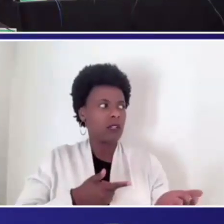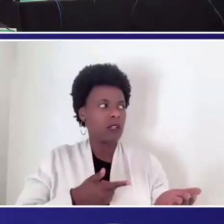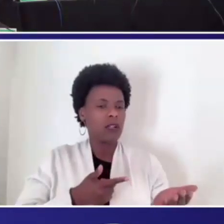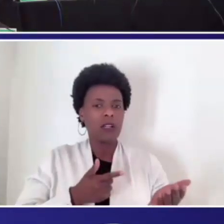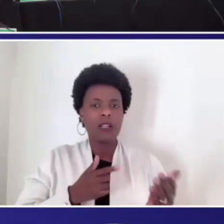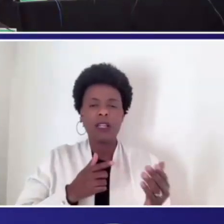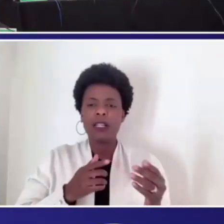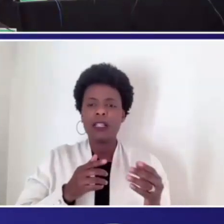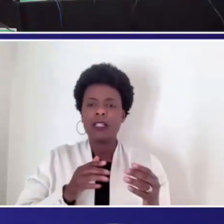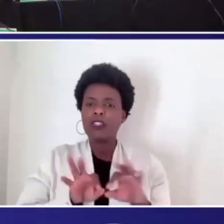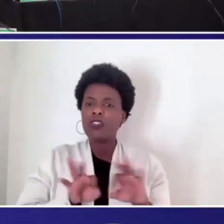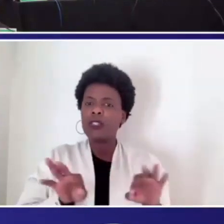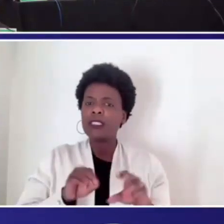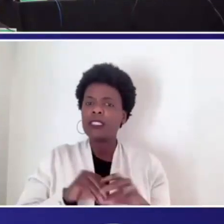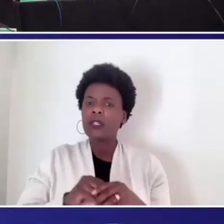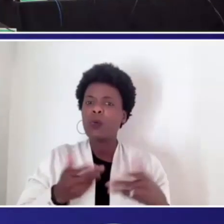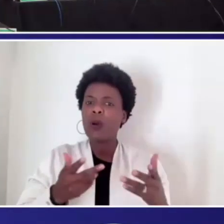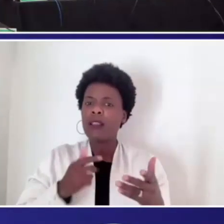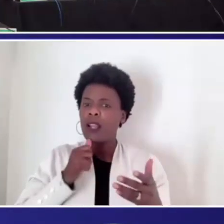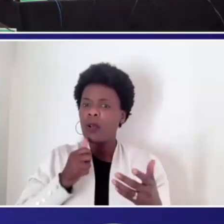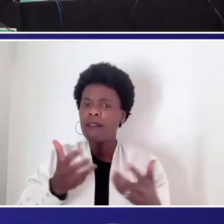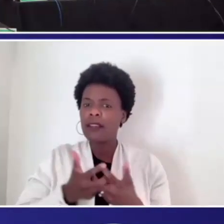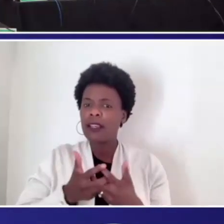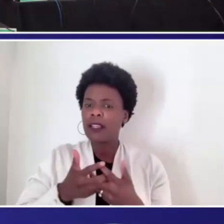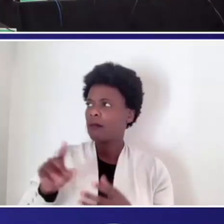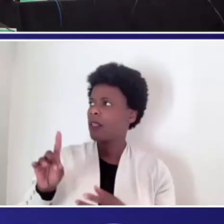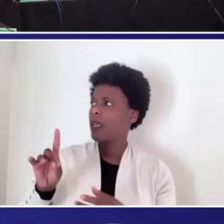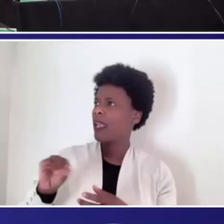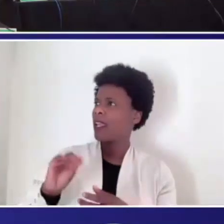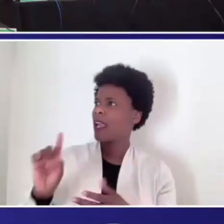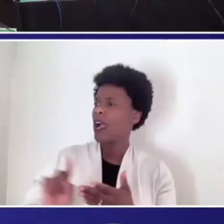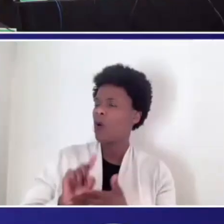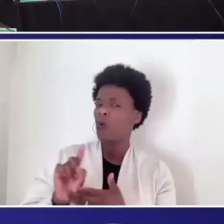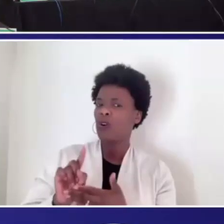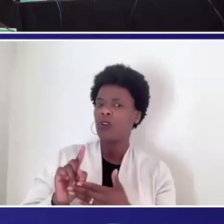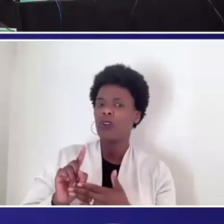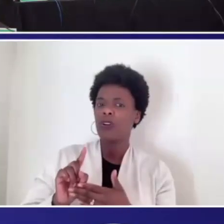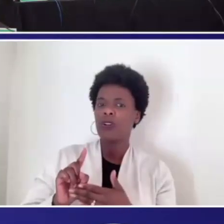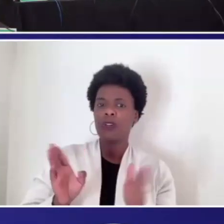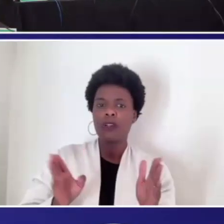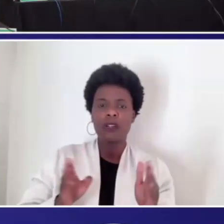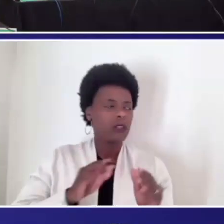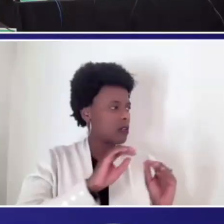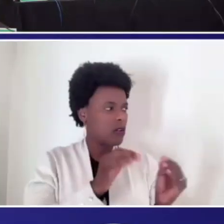The 80-hour window. I mean, you -- No example is below 80, 80 credit hours.